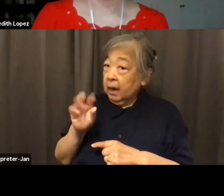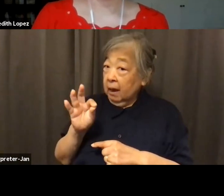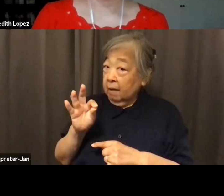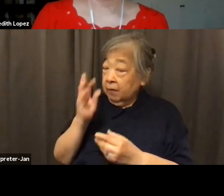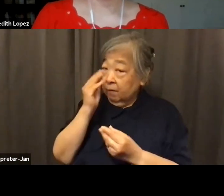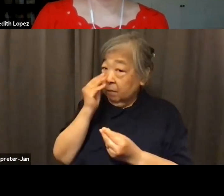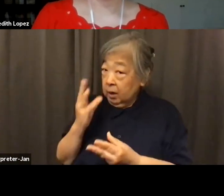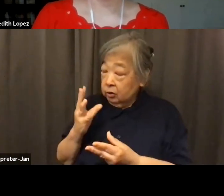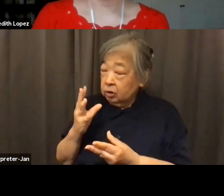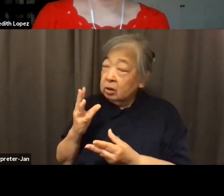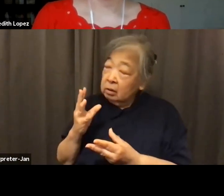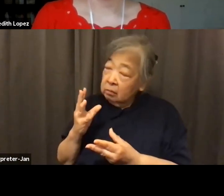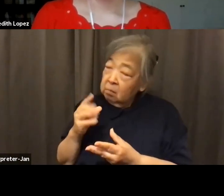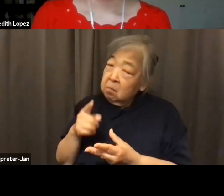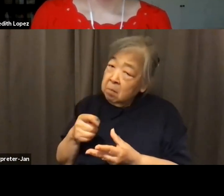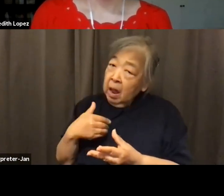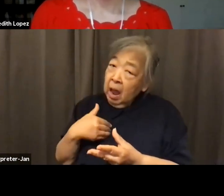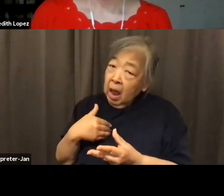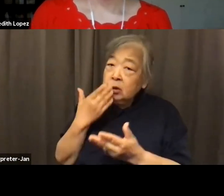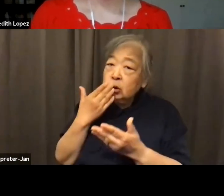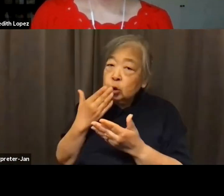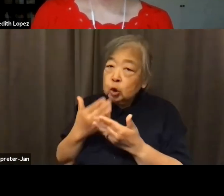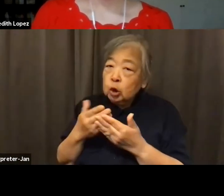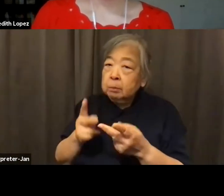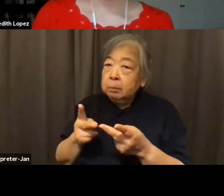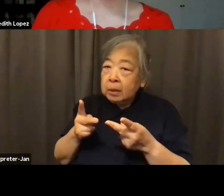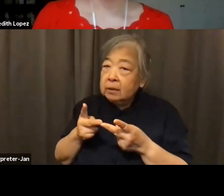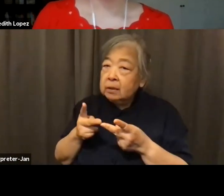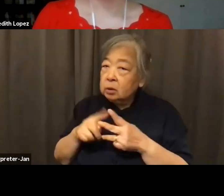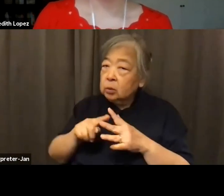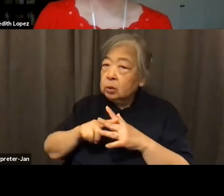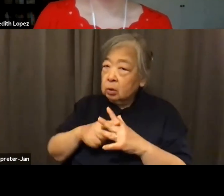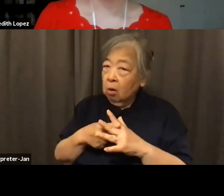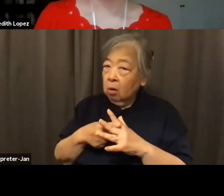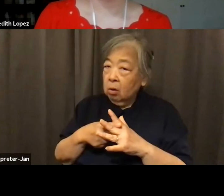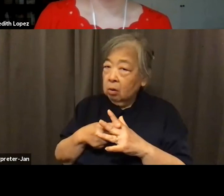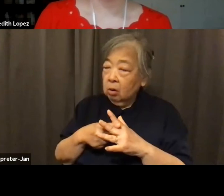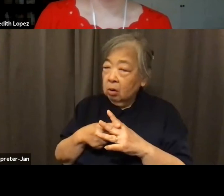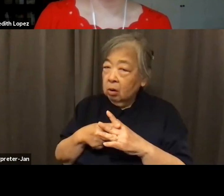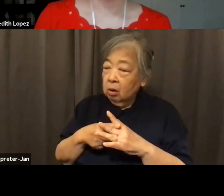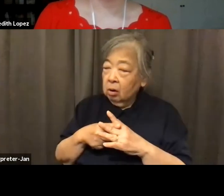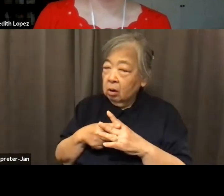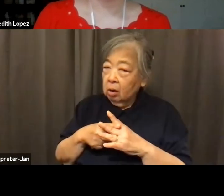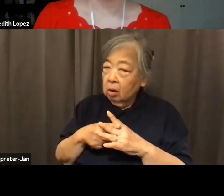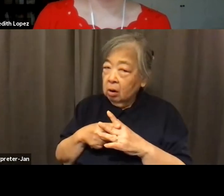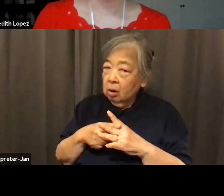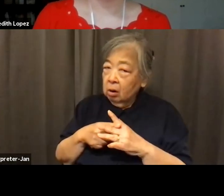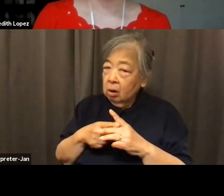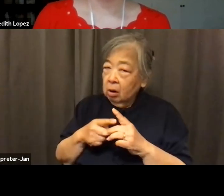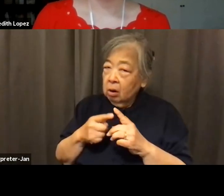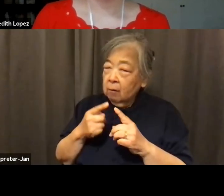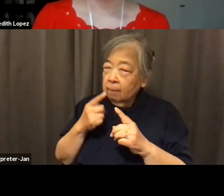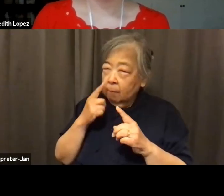some good starting points for remediation,